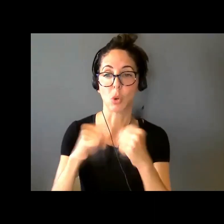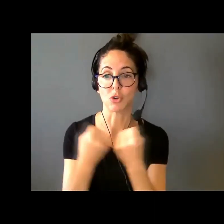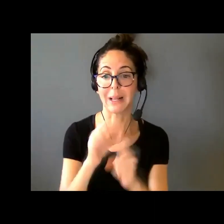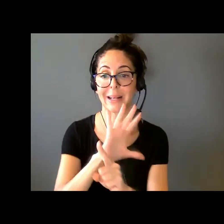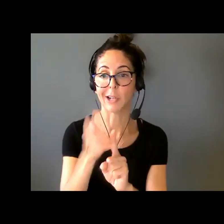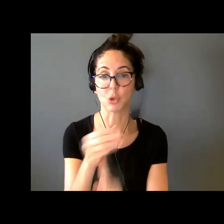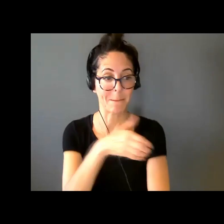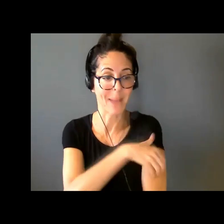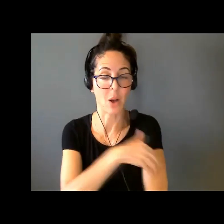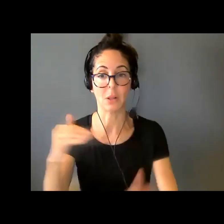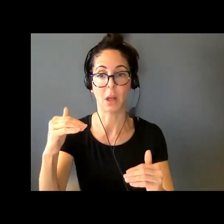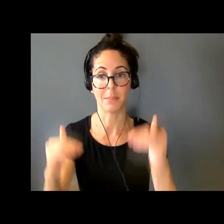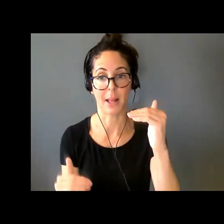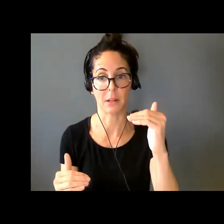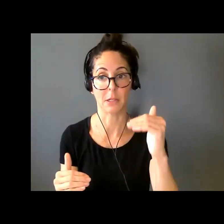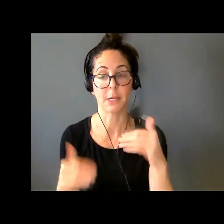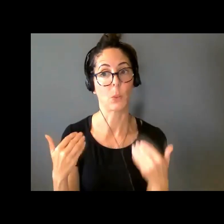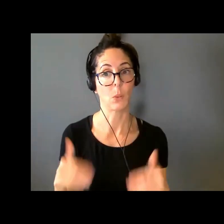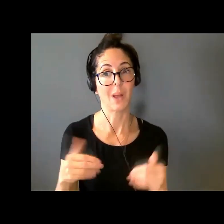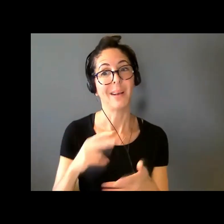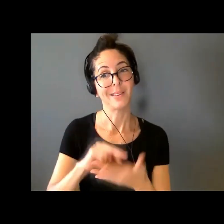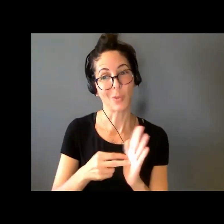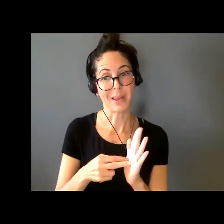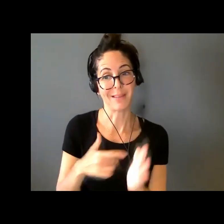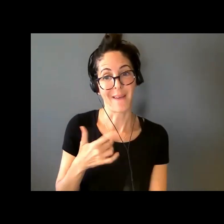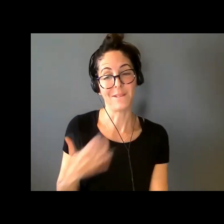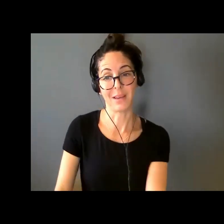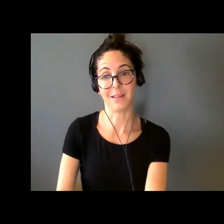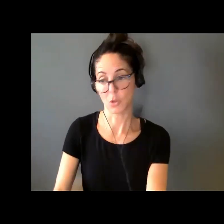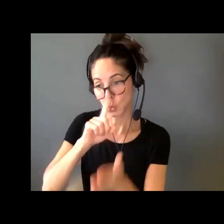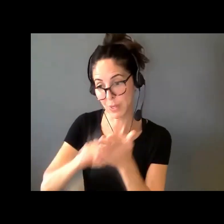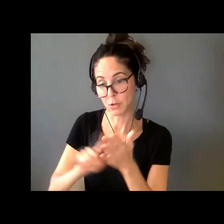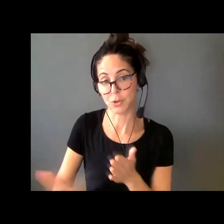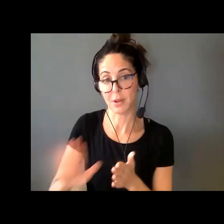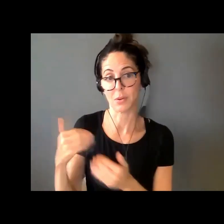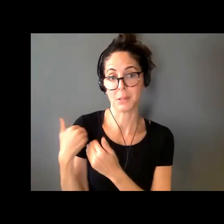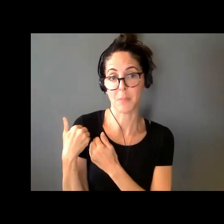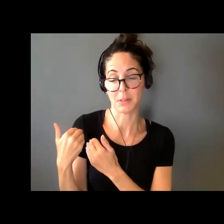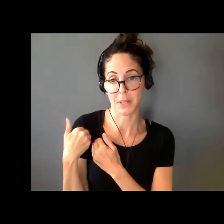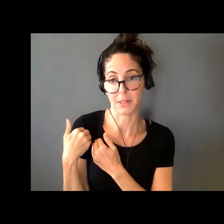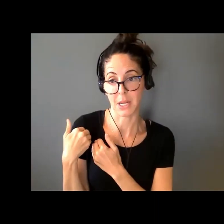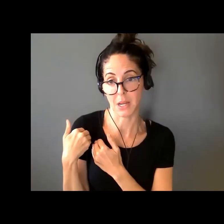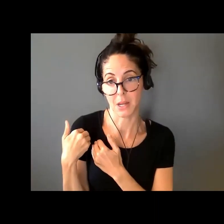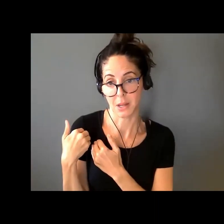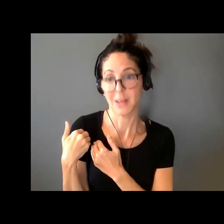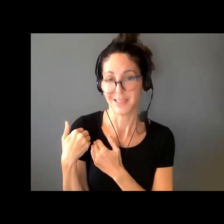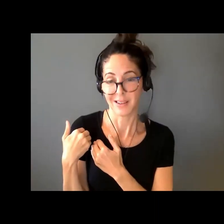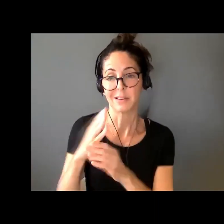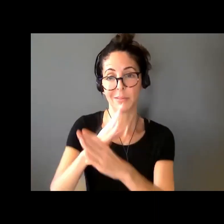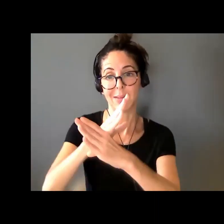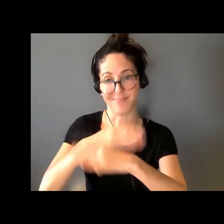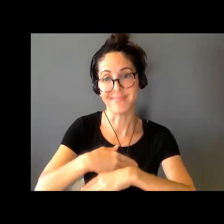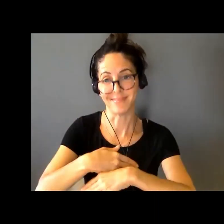I think researchers should try as much as possible to remove this obstacle of power imbalances,